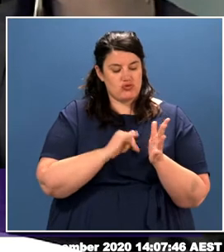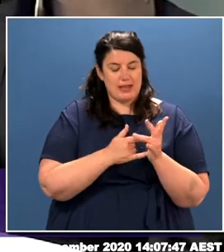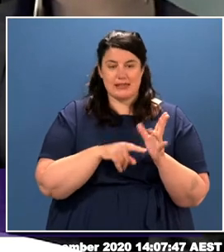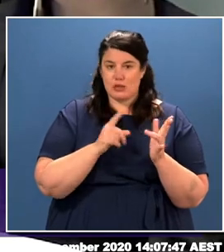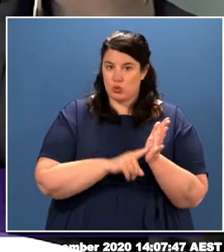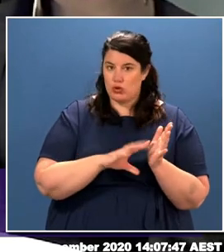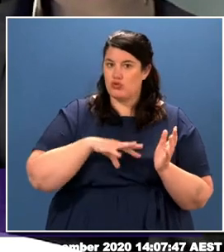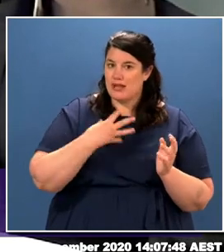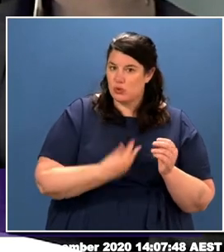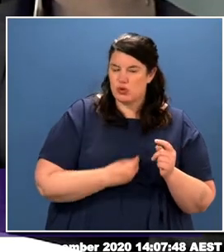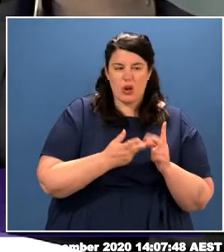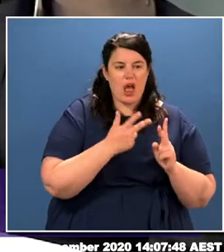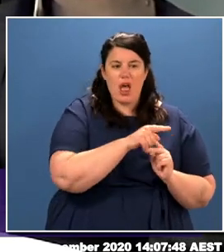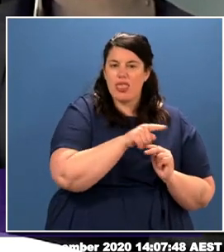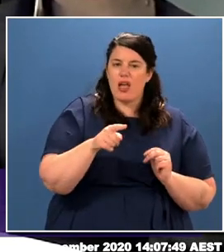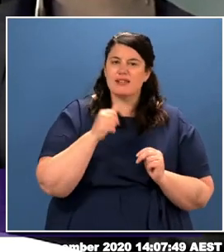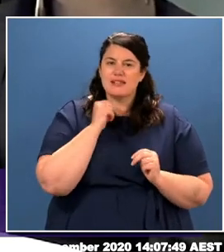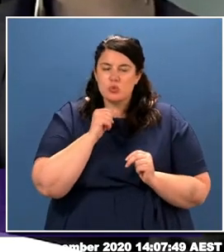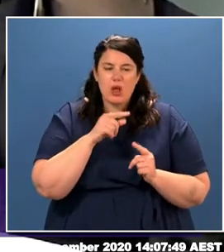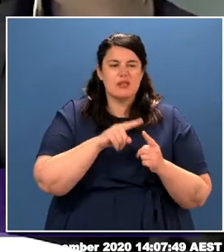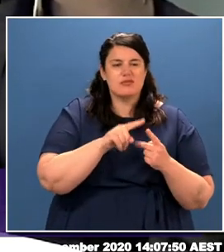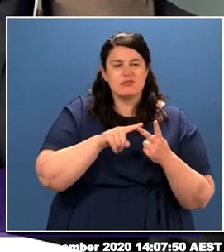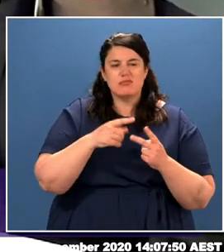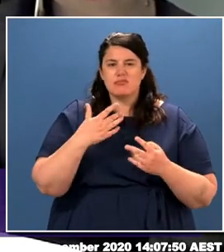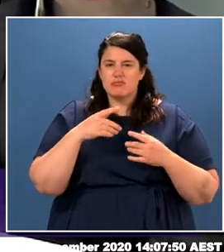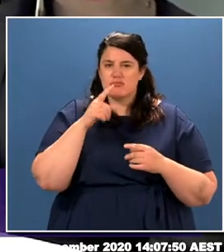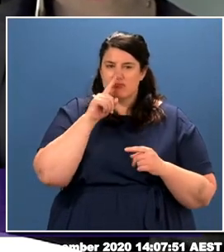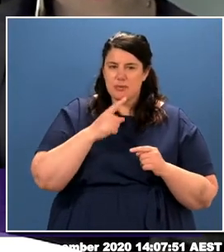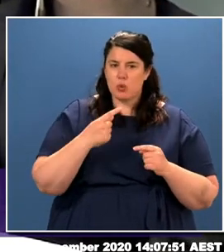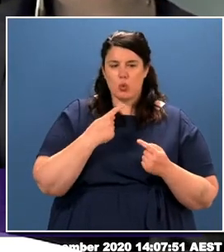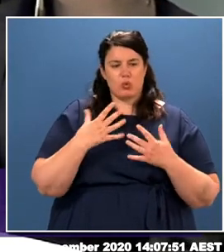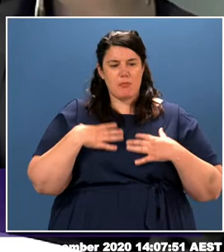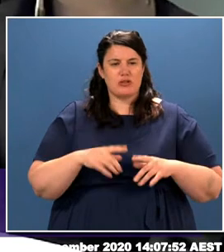and other sexualities, genders, bodily diverse people and communities.